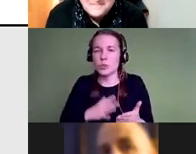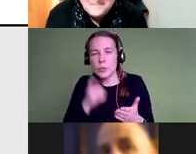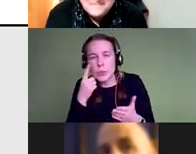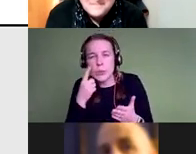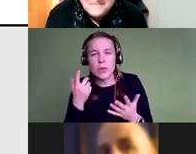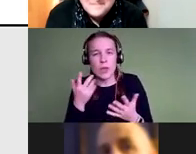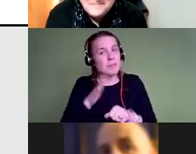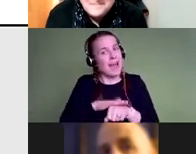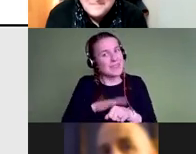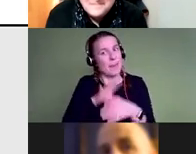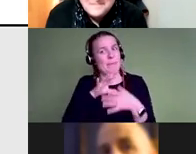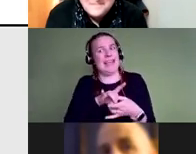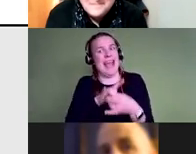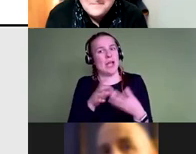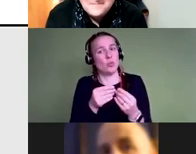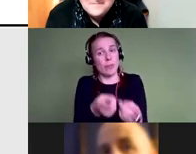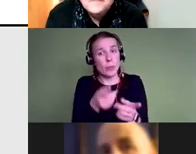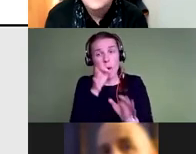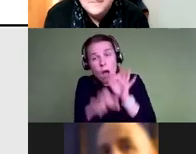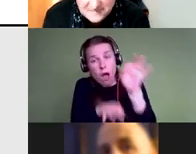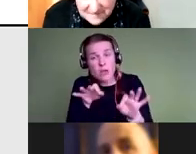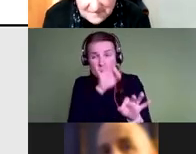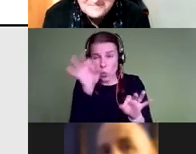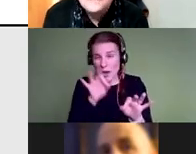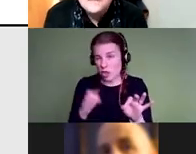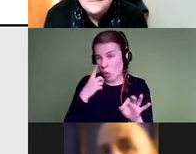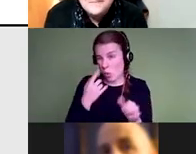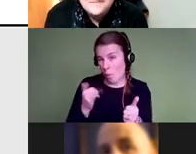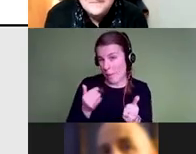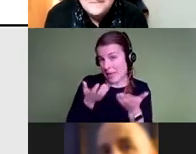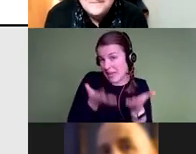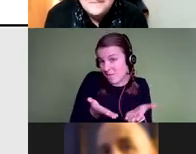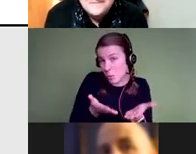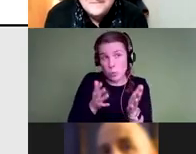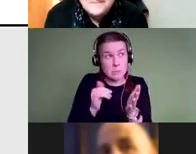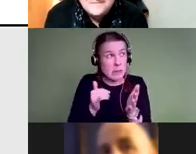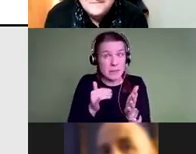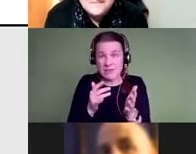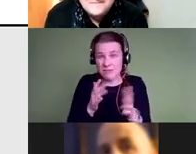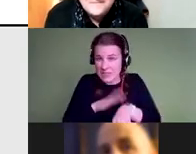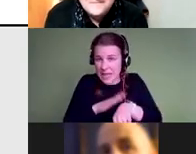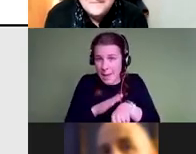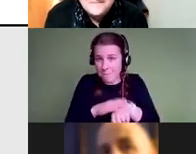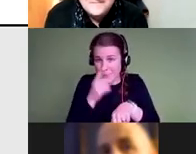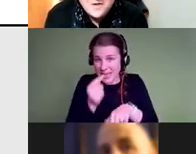so much when it comes to designing of physical spaces, and we could be here all afternoon, and probably not